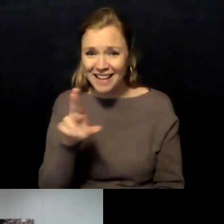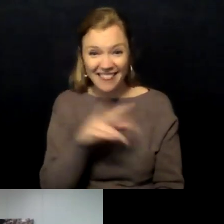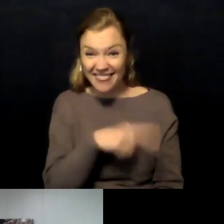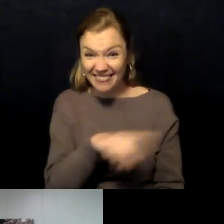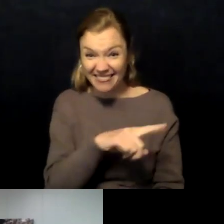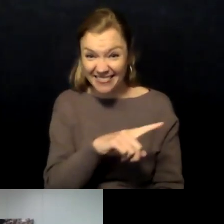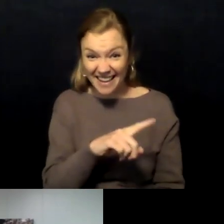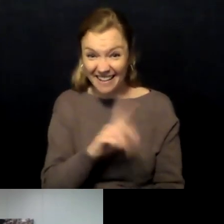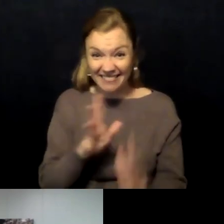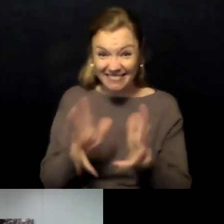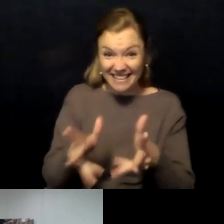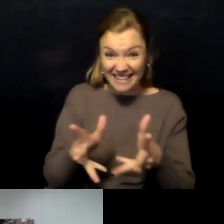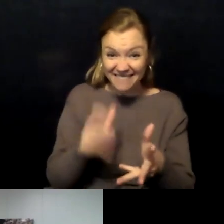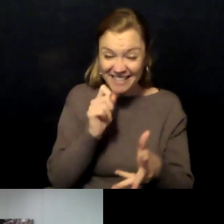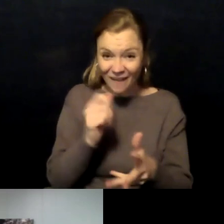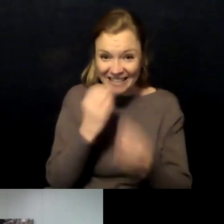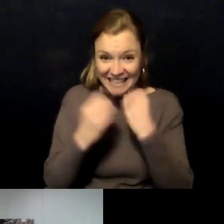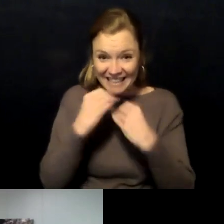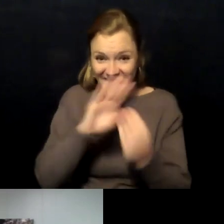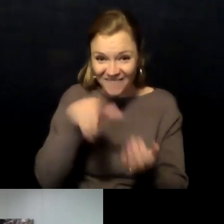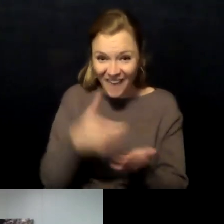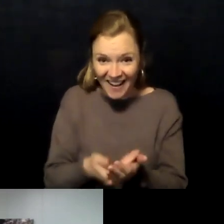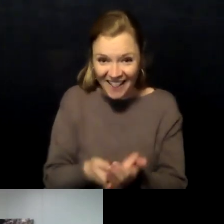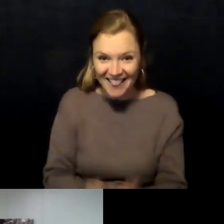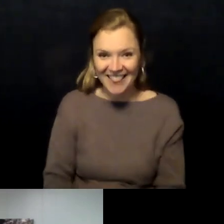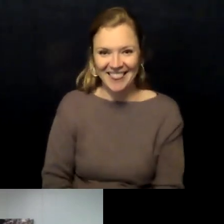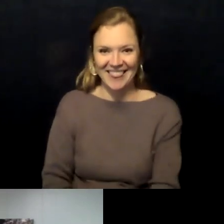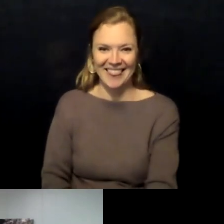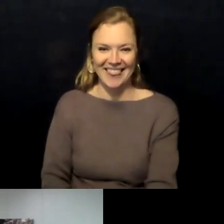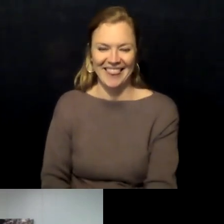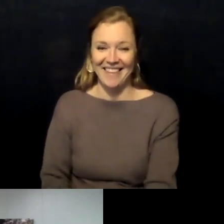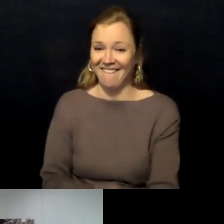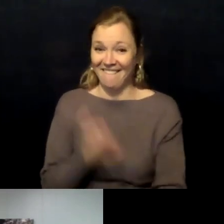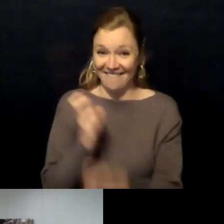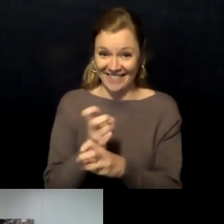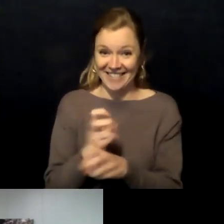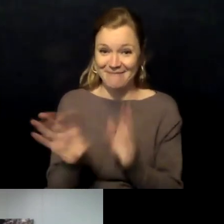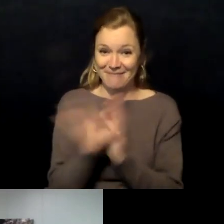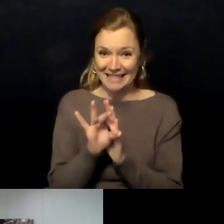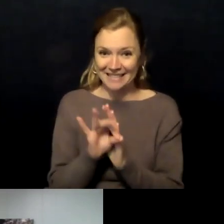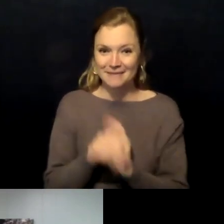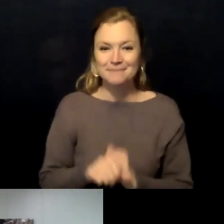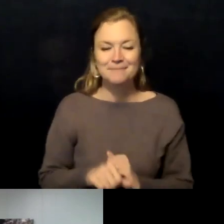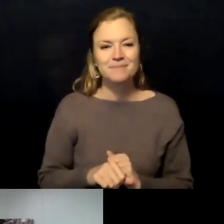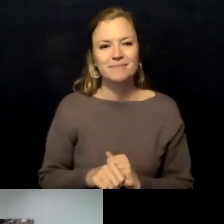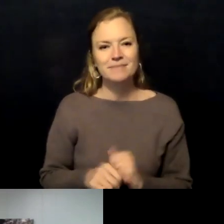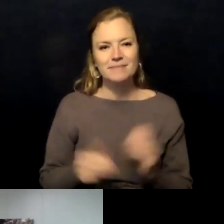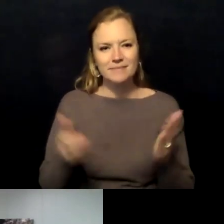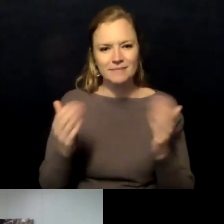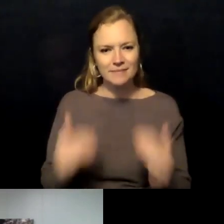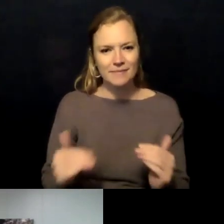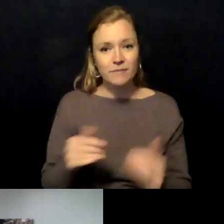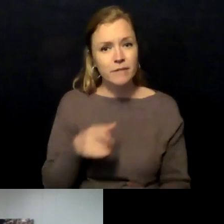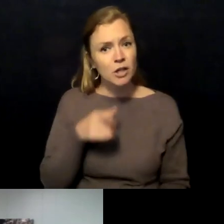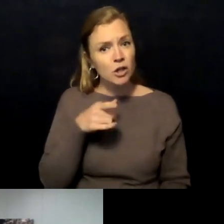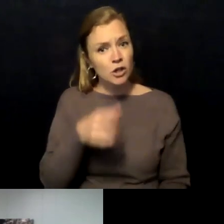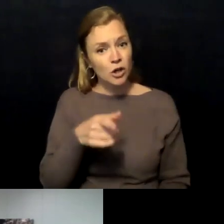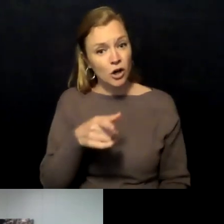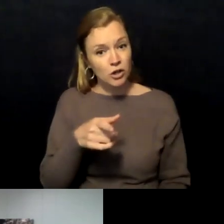great questions and you did just mention panda so I'm going to answer this right now. Do you have anything to do with the